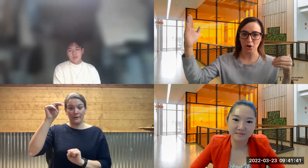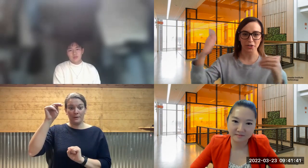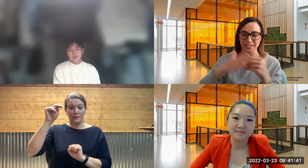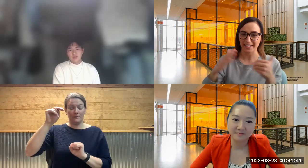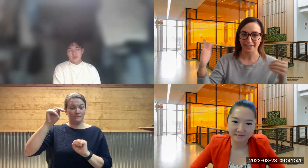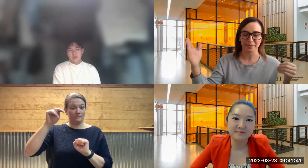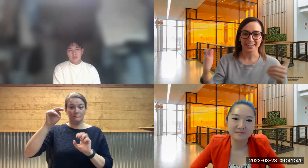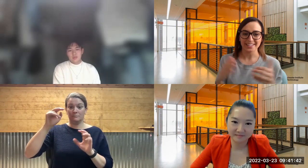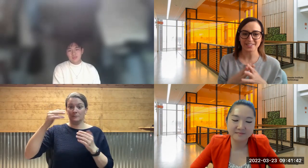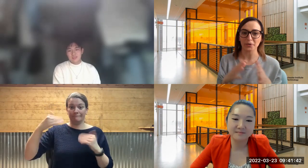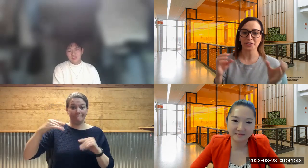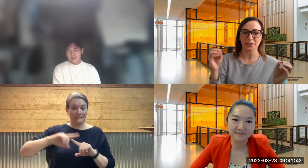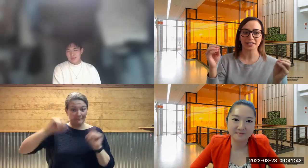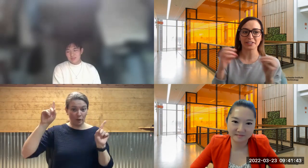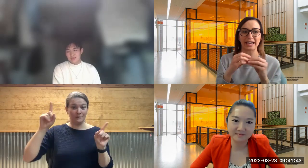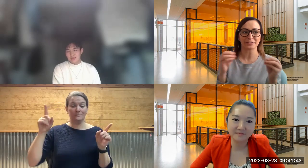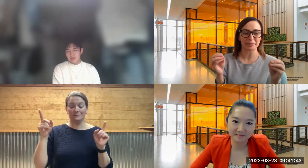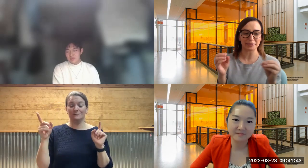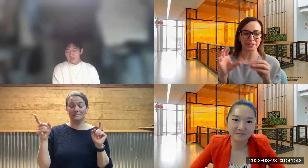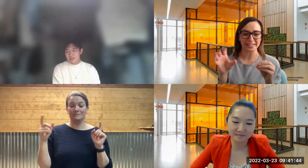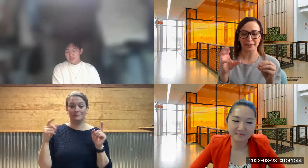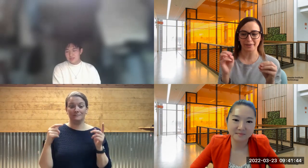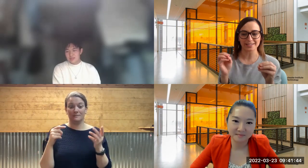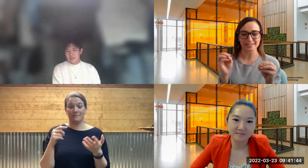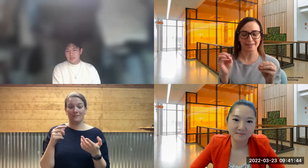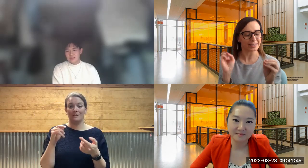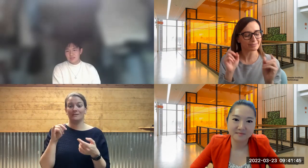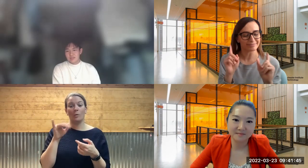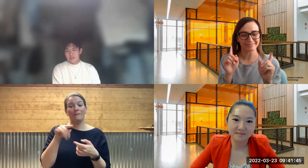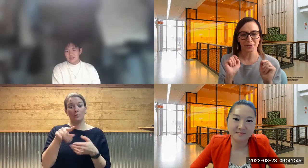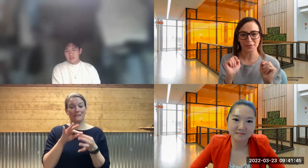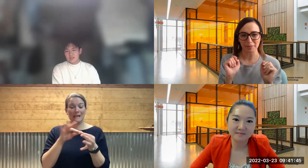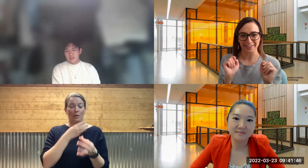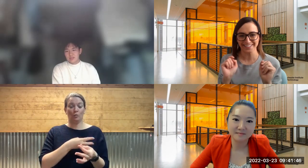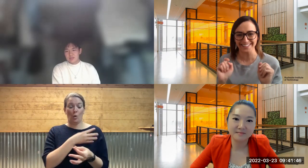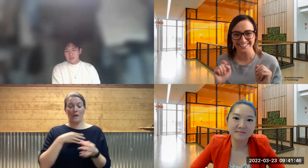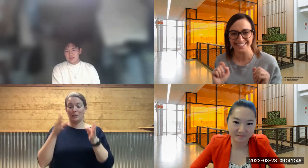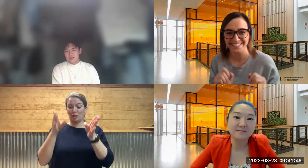So you know even that for me when you say croatians i'm like Hmm!